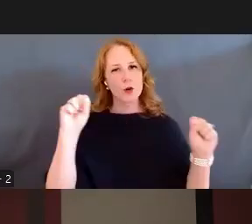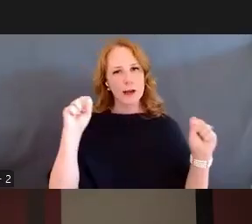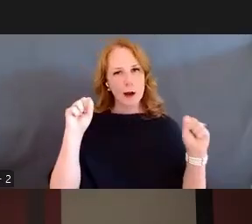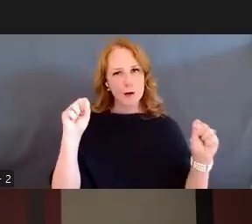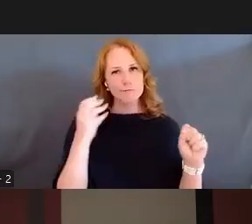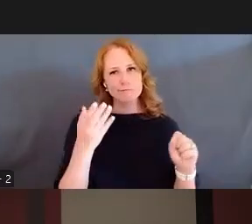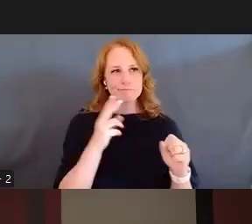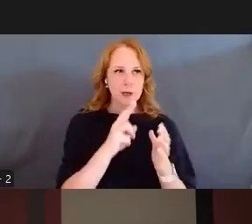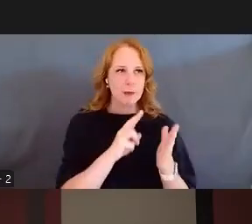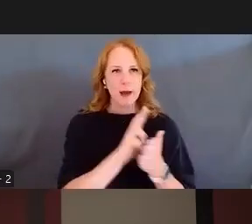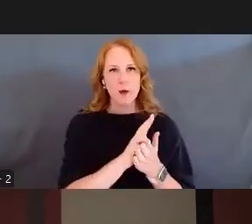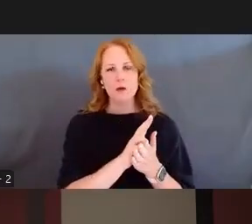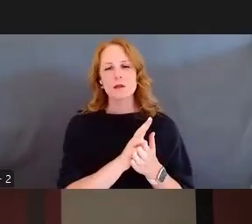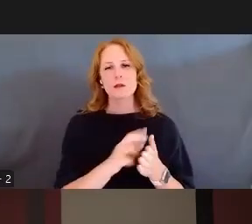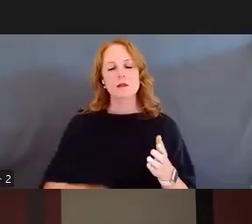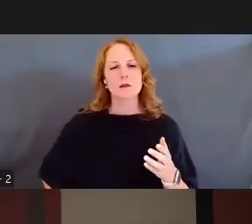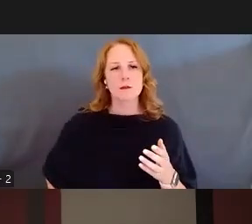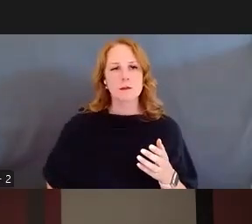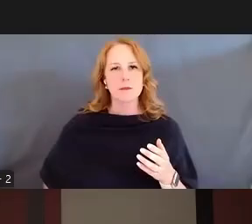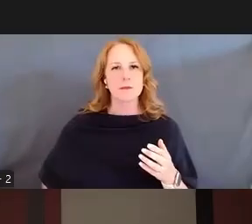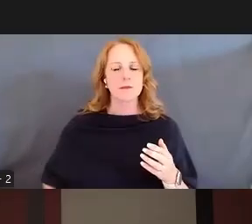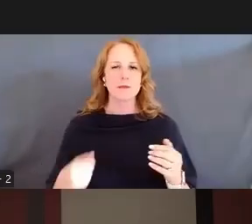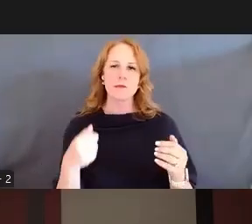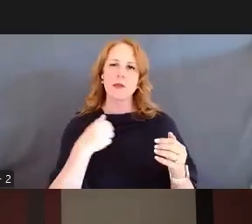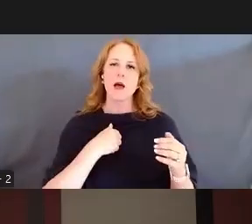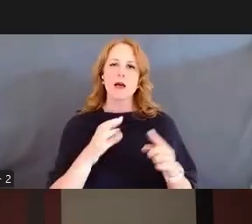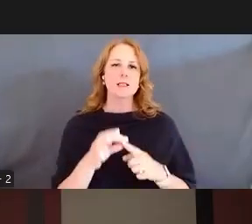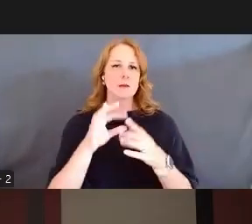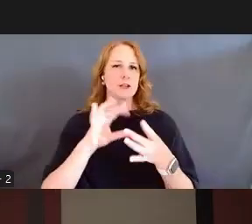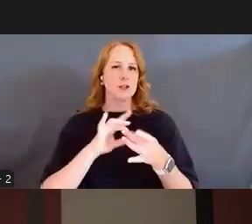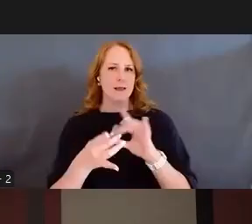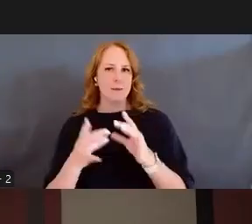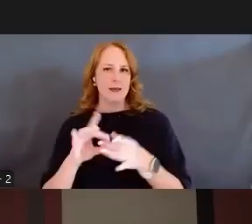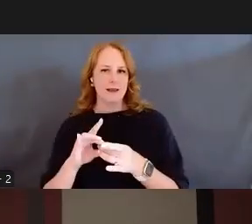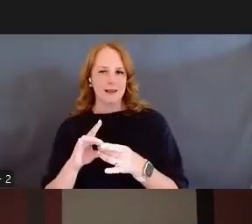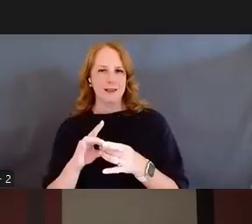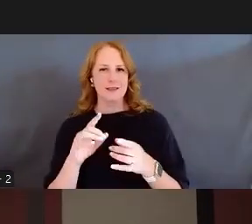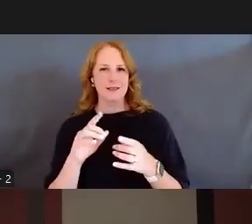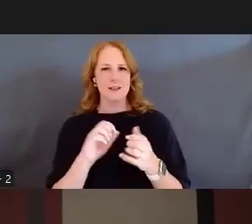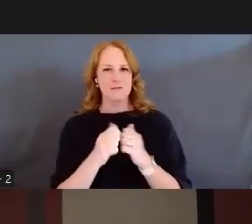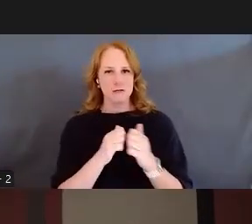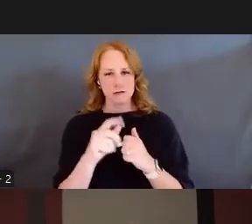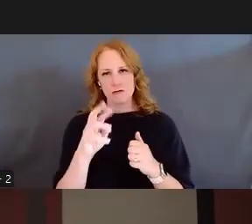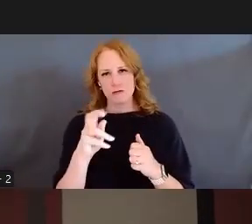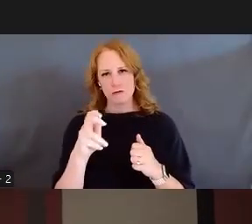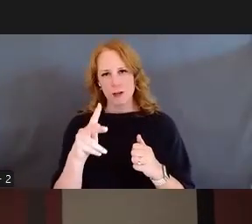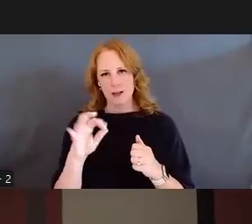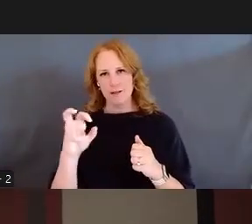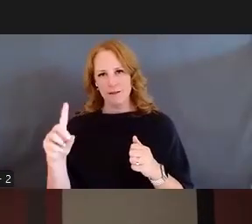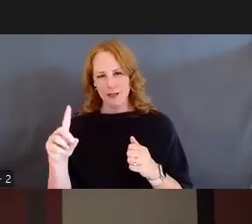couple hours. And then I do Special Olympics track and field. And I'm I do Special Olympics bowling,